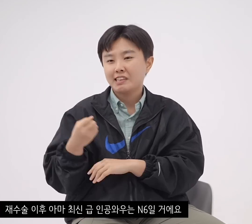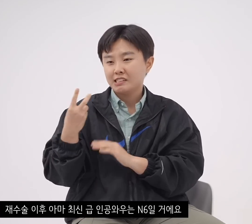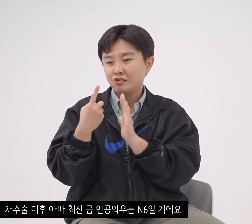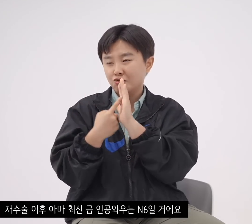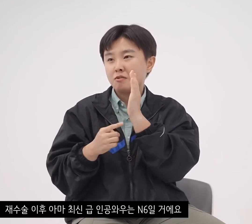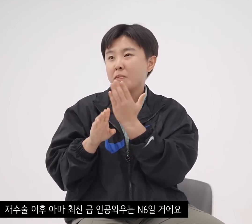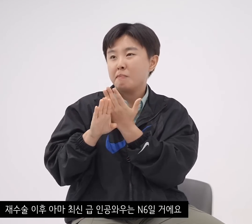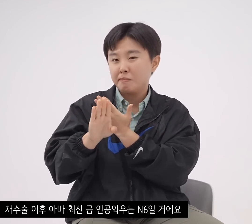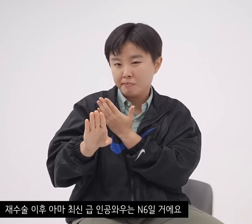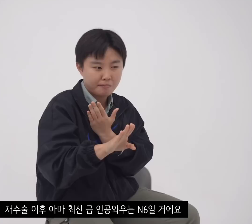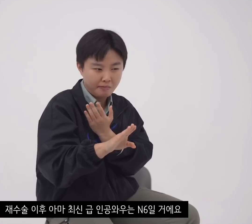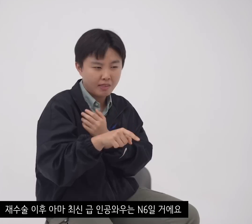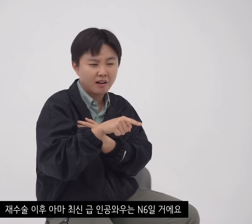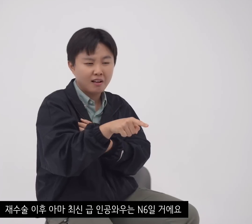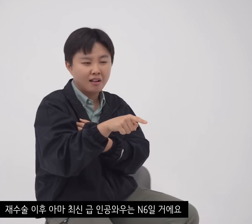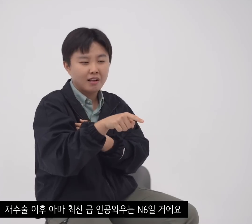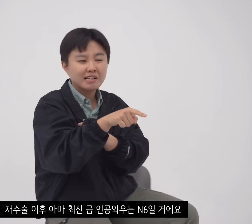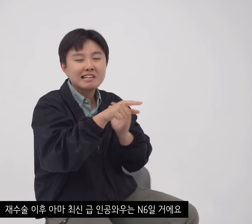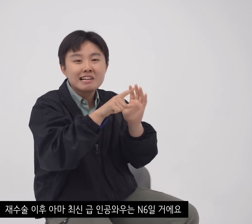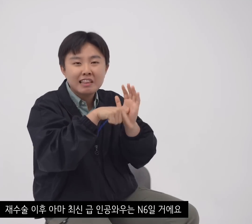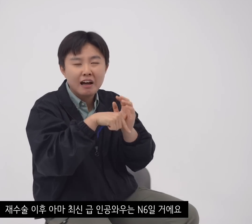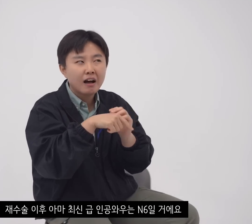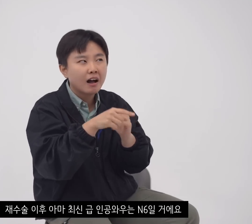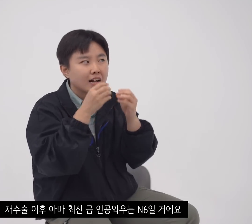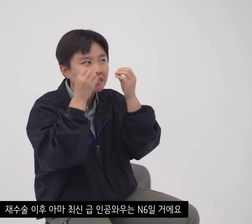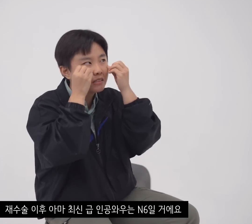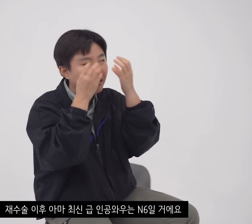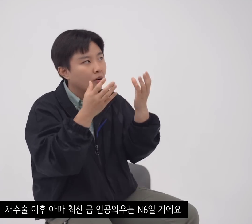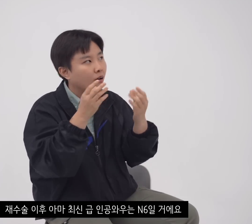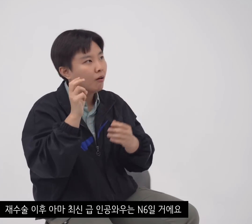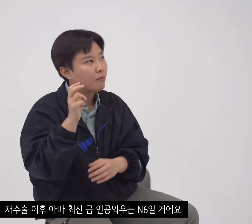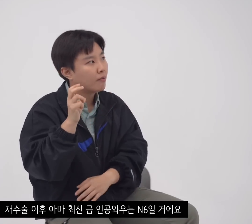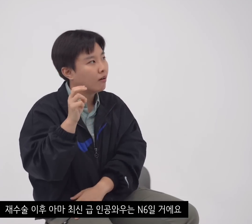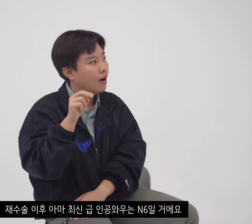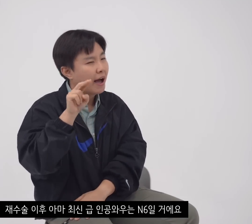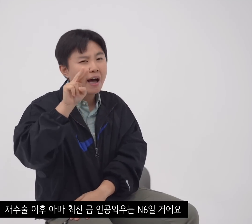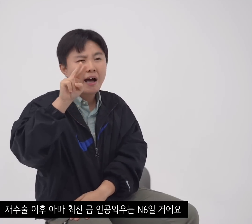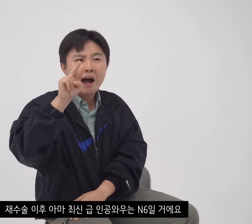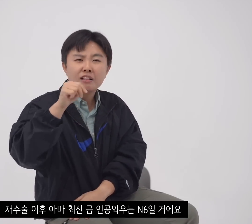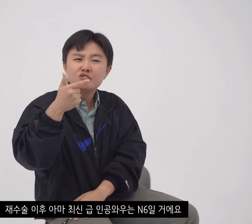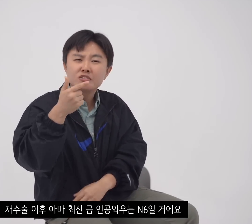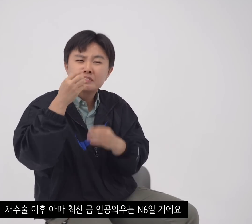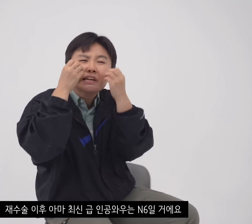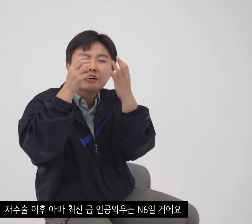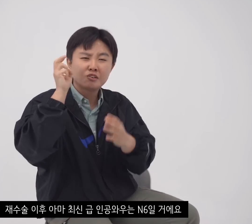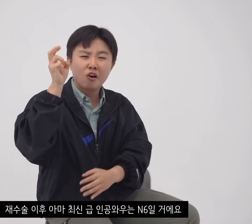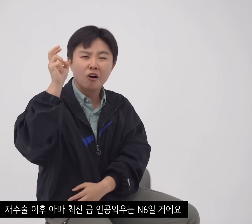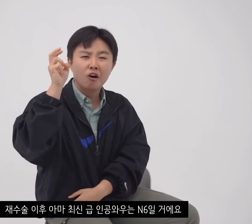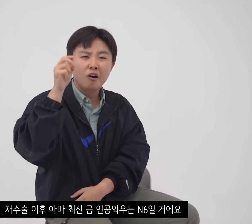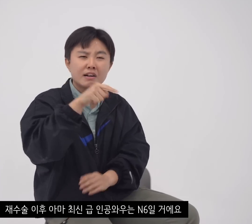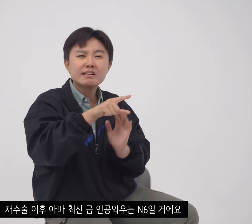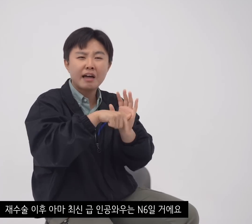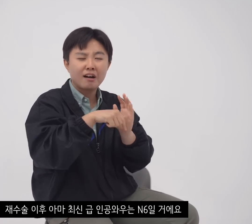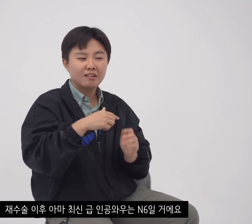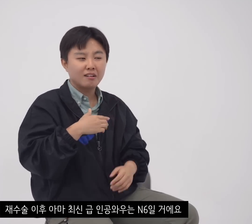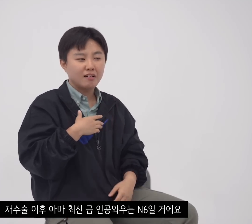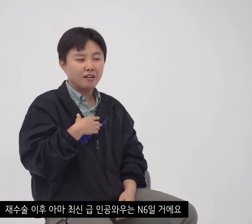After reoperation, the latest cochlear implant will probably be N6.